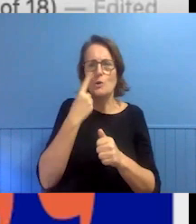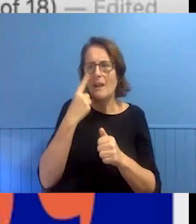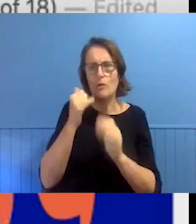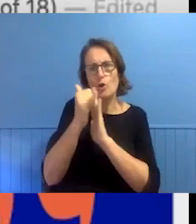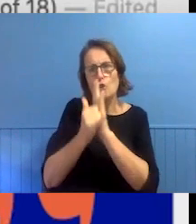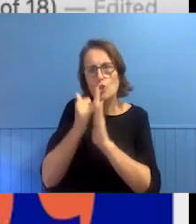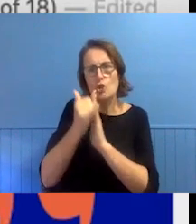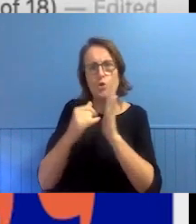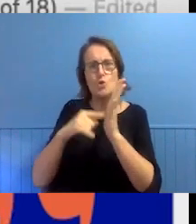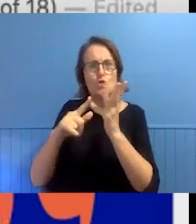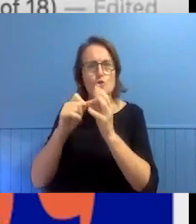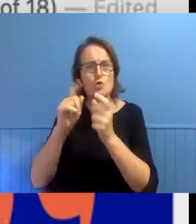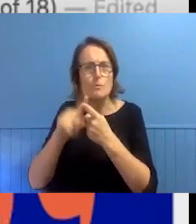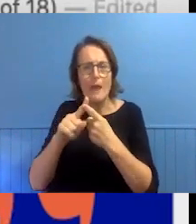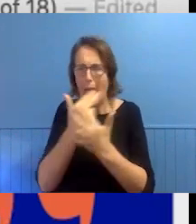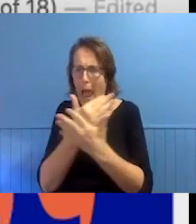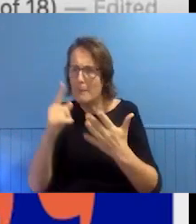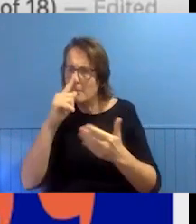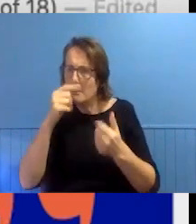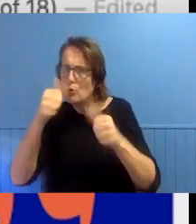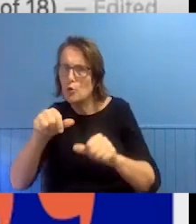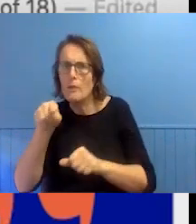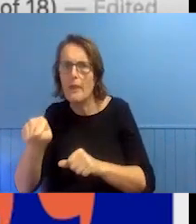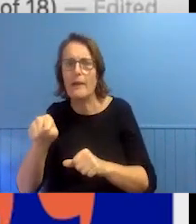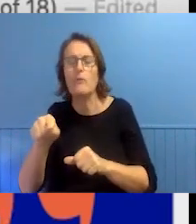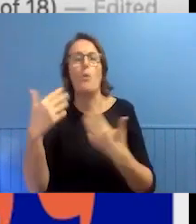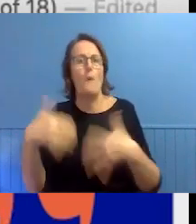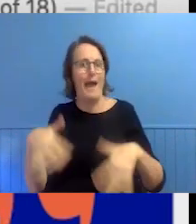to hear in the chat what you have personally tuned in to during this